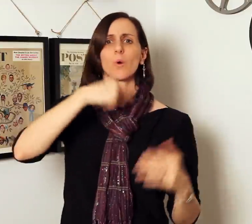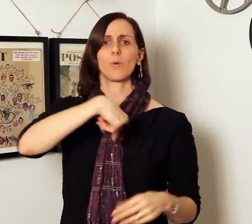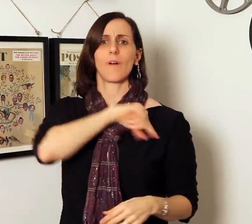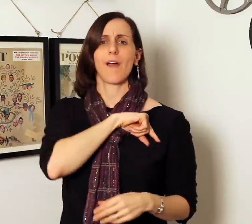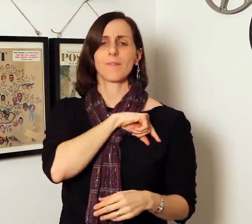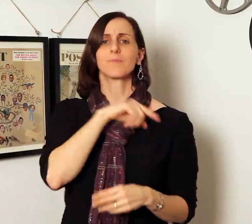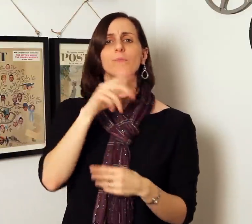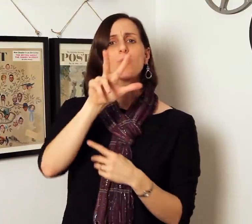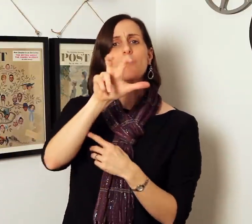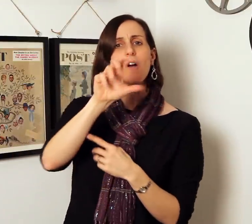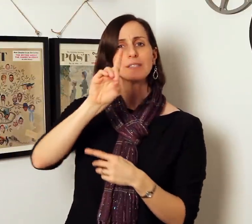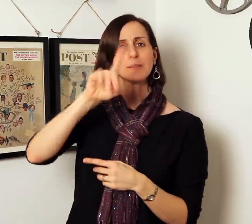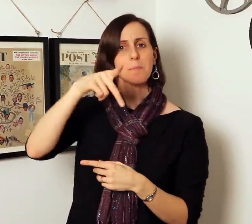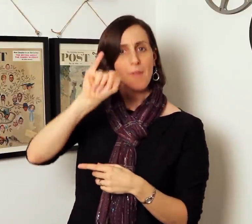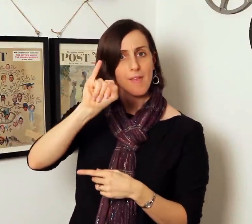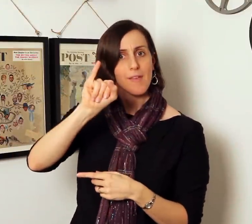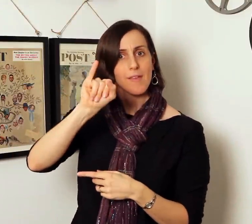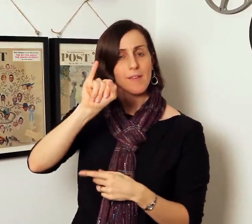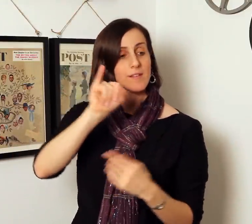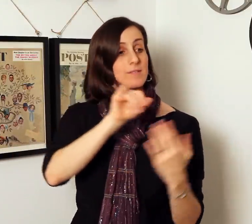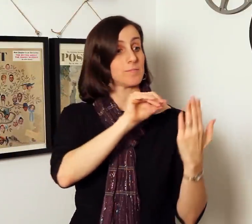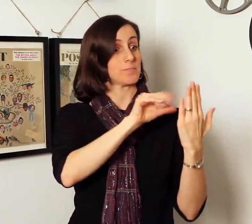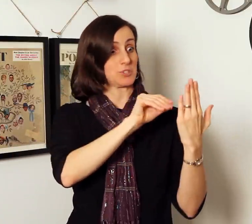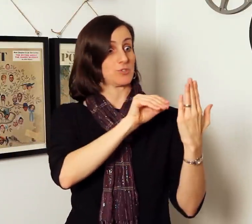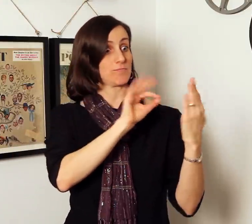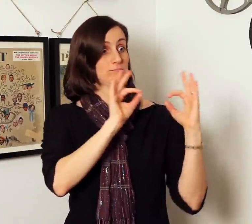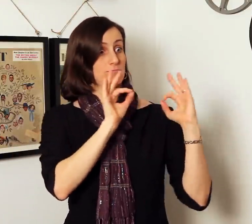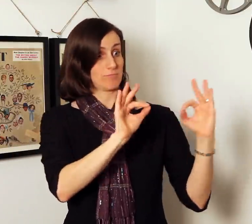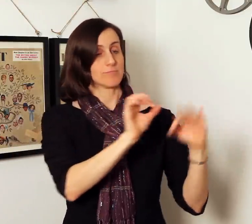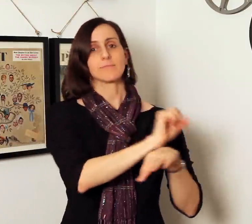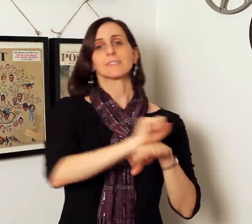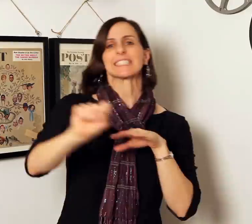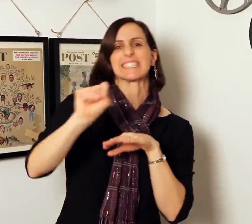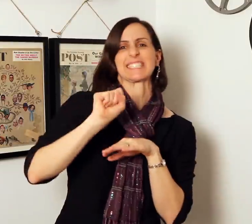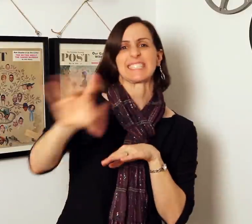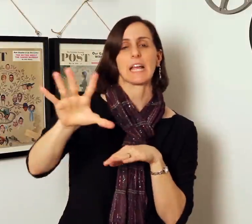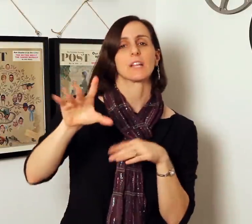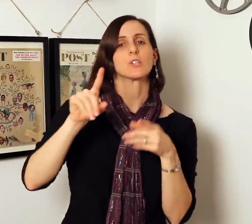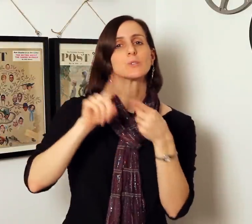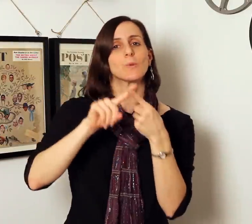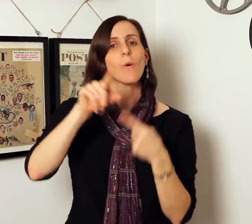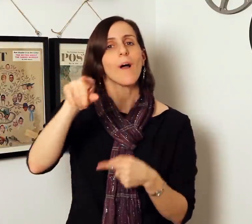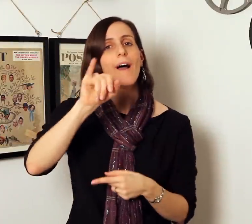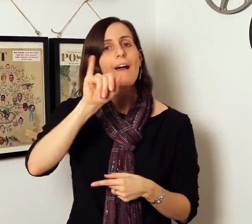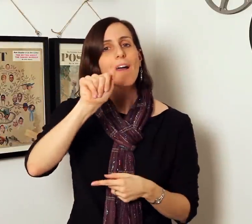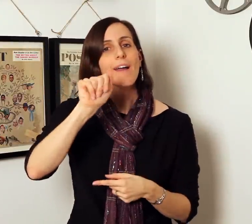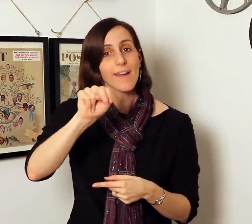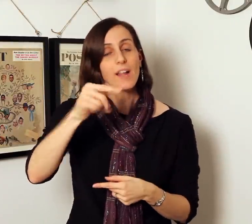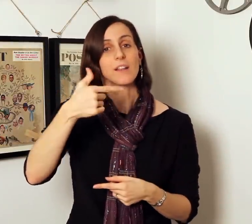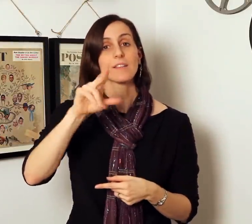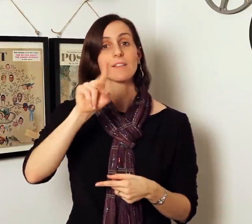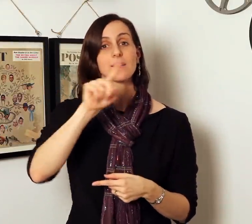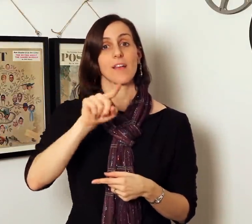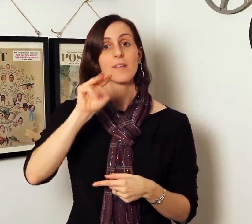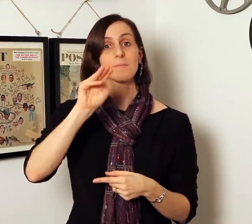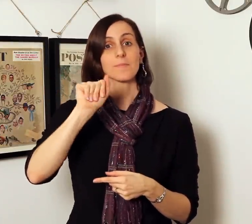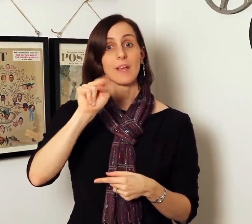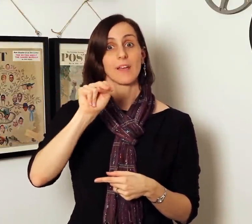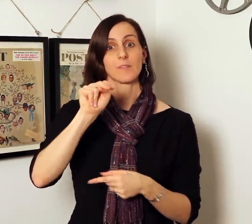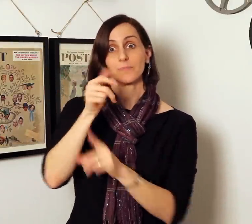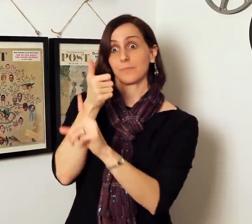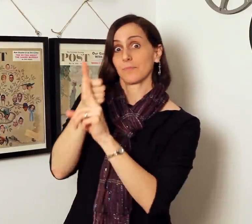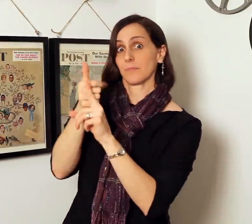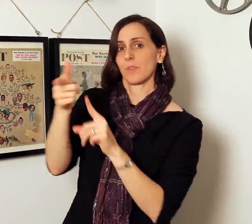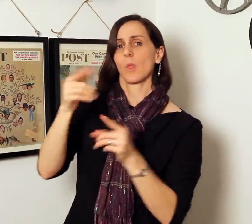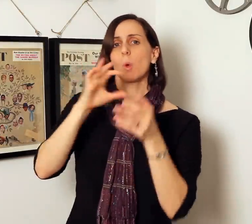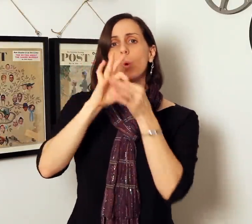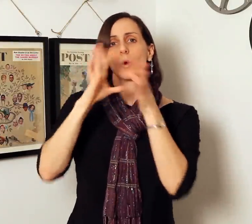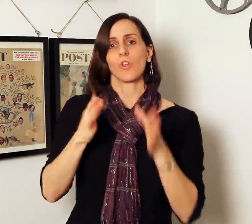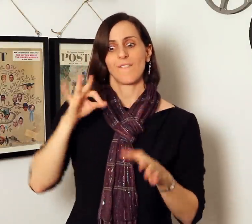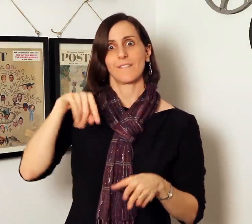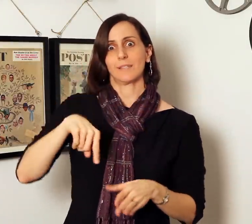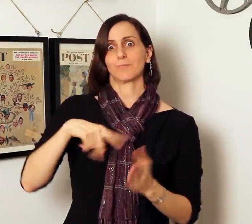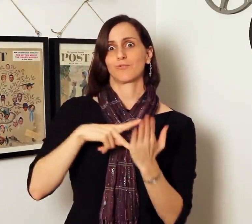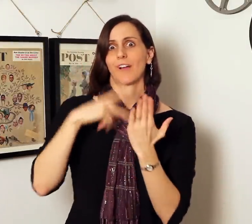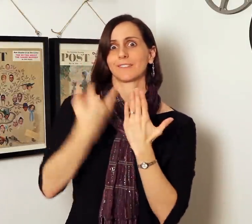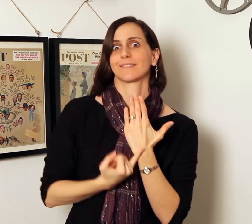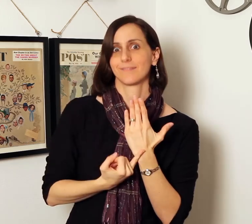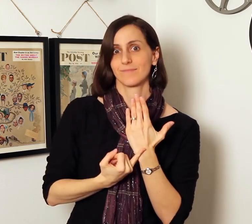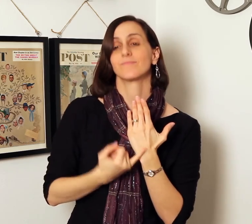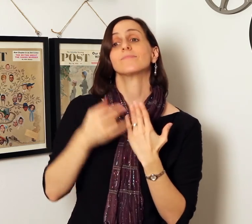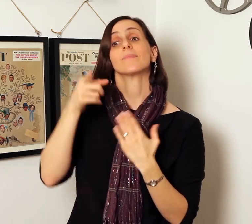high quality starting at 300 dpi. Submit your photo to Ian Guzman, the coordinator of this project. He and his